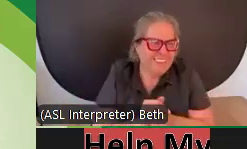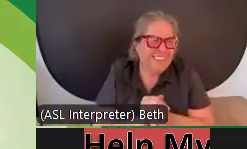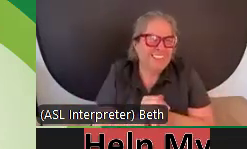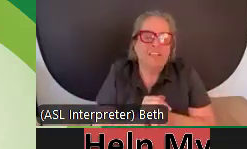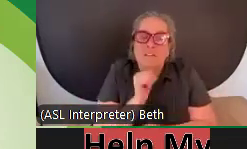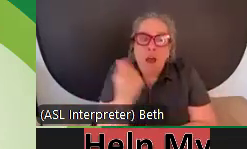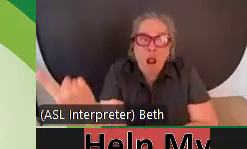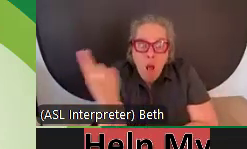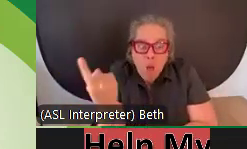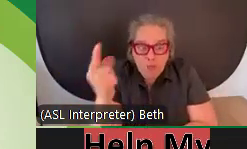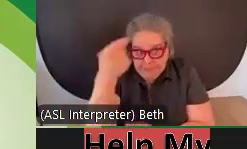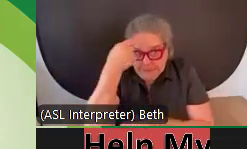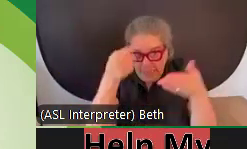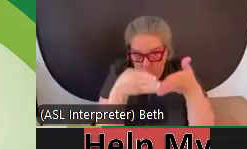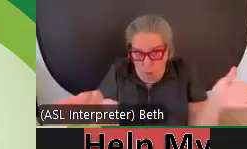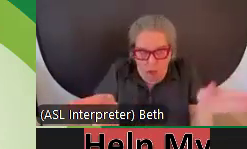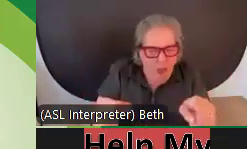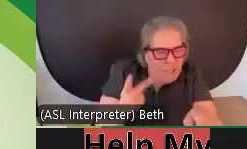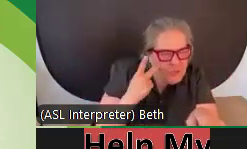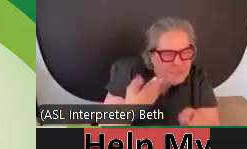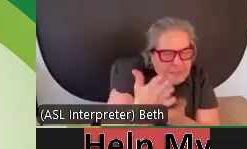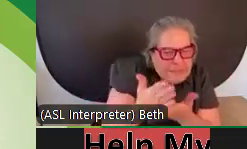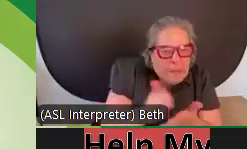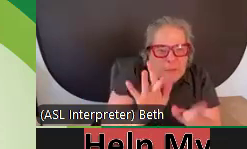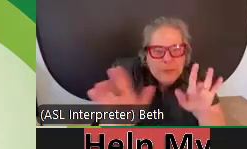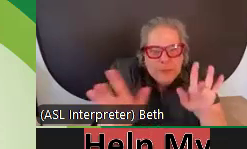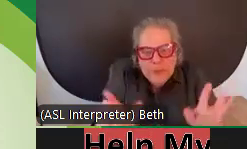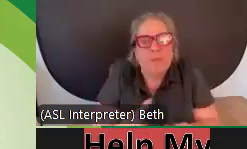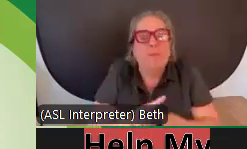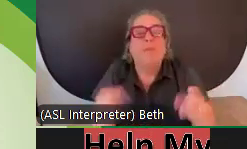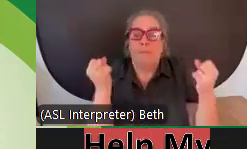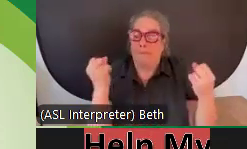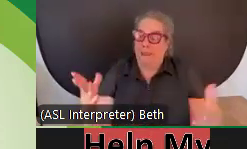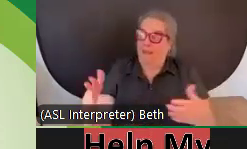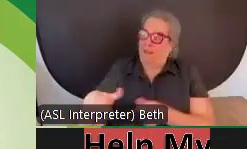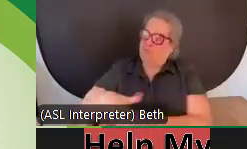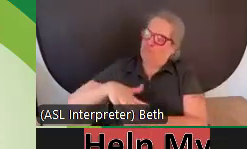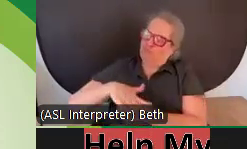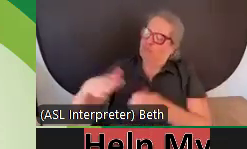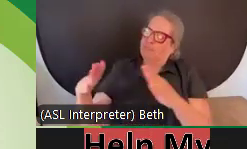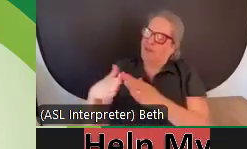It's not necessarily statewide, as you can see on this map, but it is in a lot of different towns and cities.